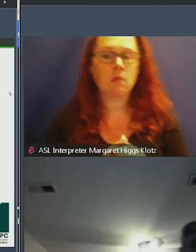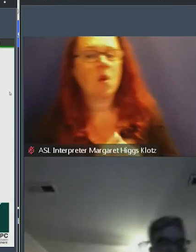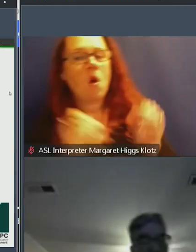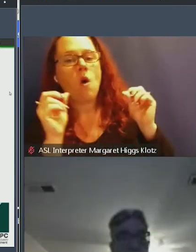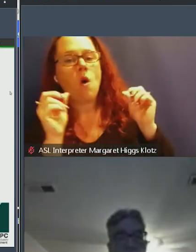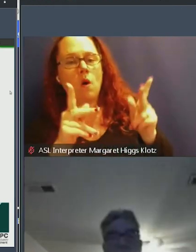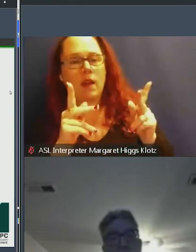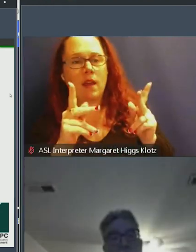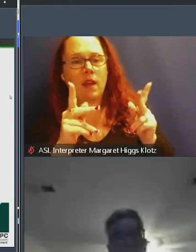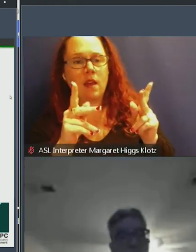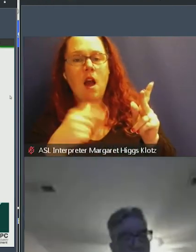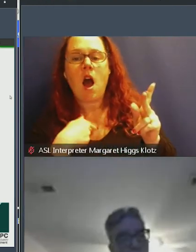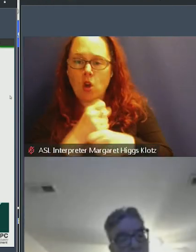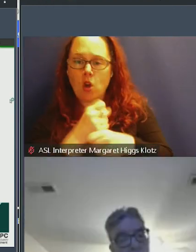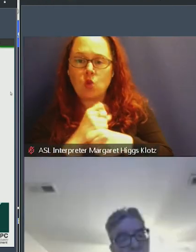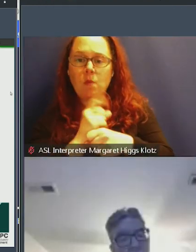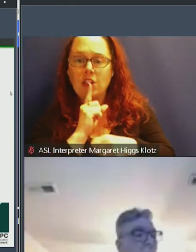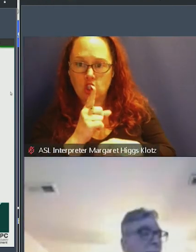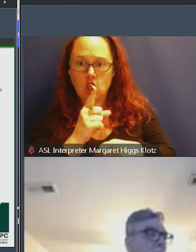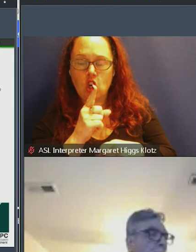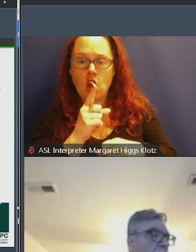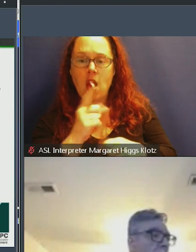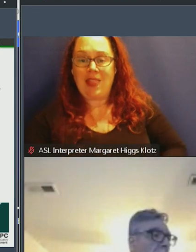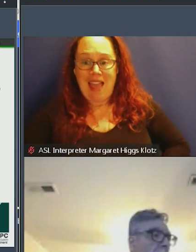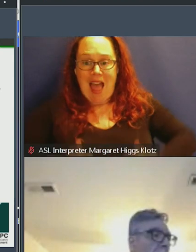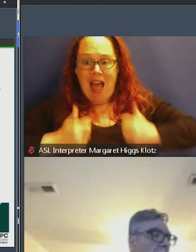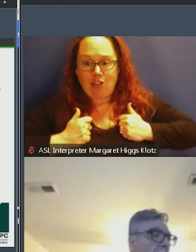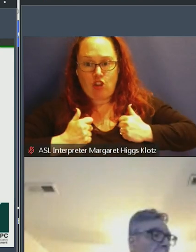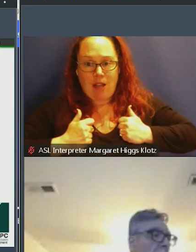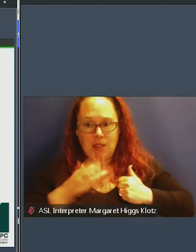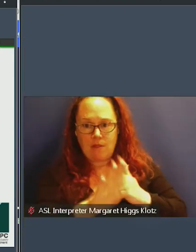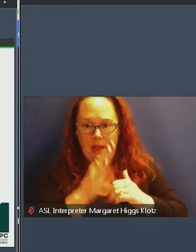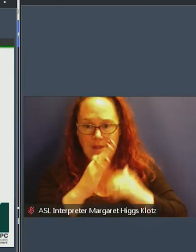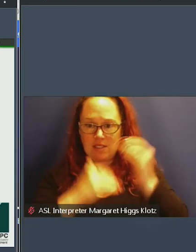So I just wanted to make sure that we did realize that the address of this facility is Addison room,